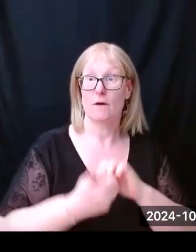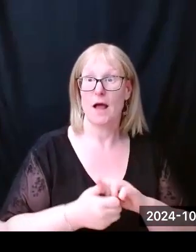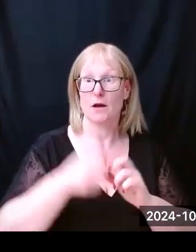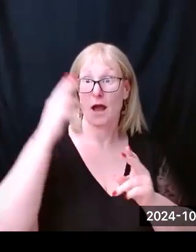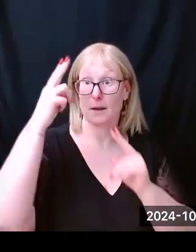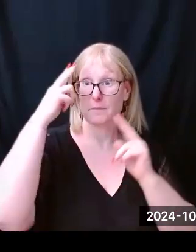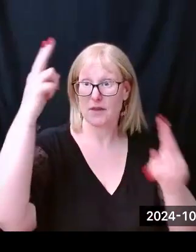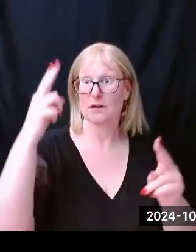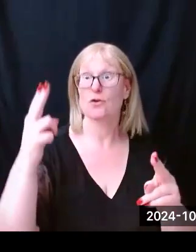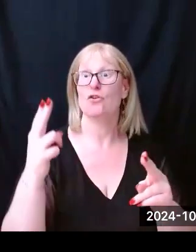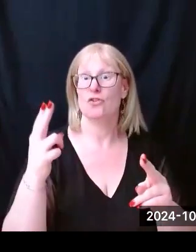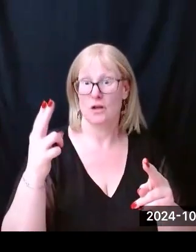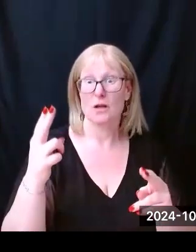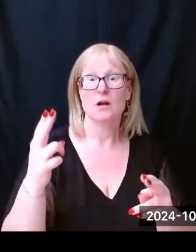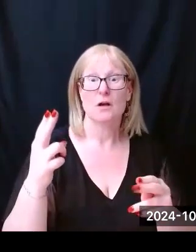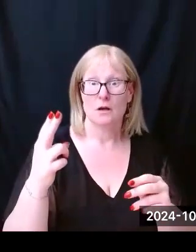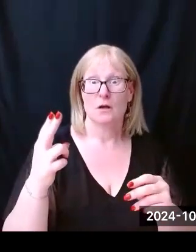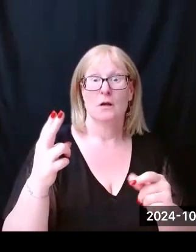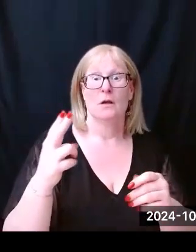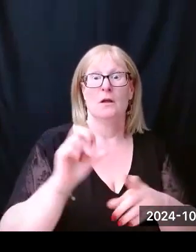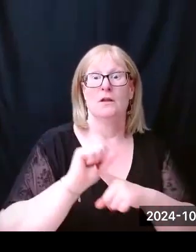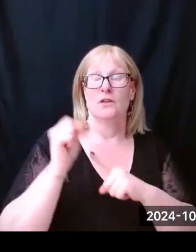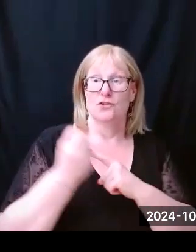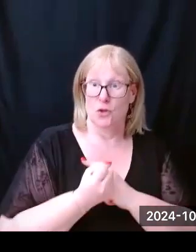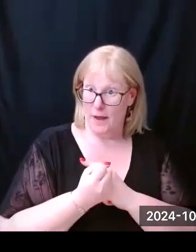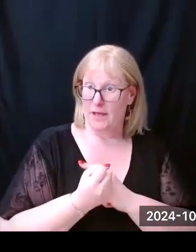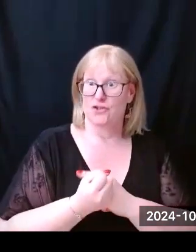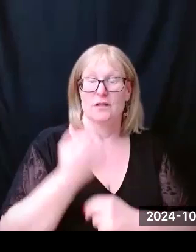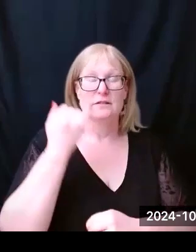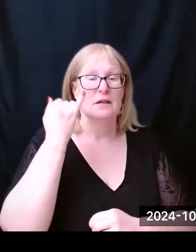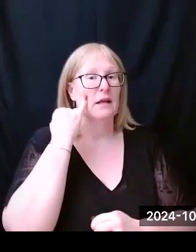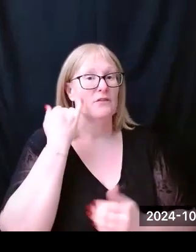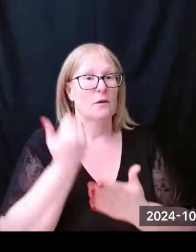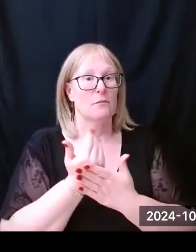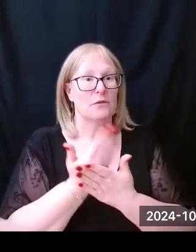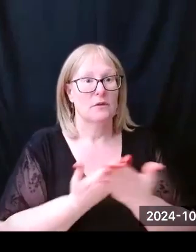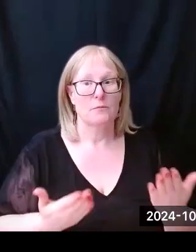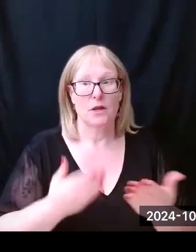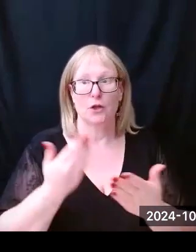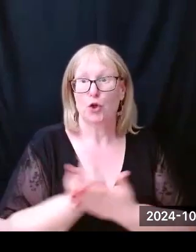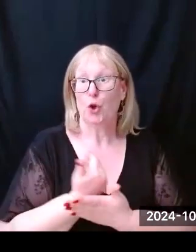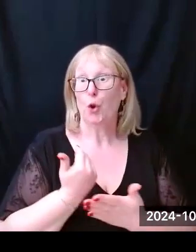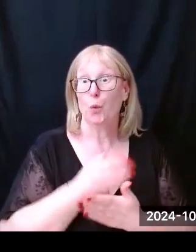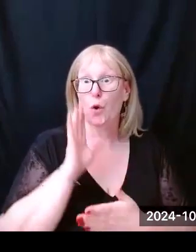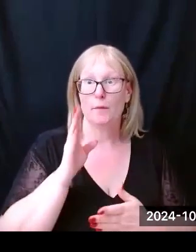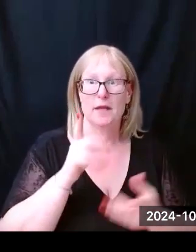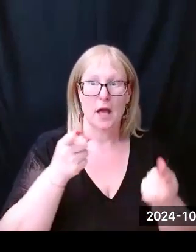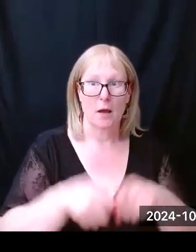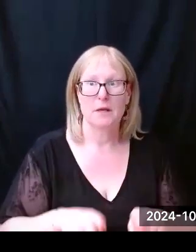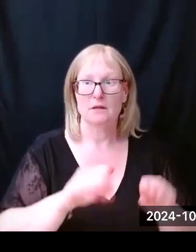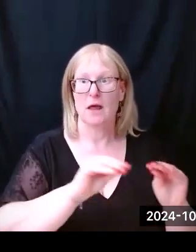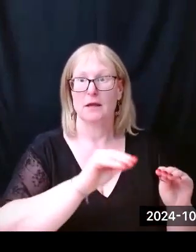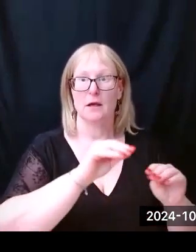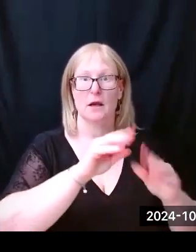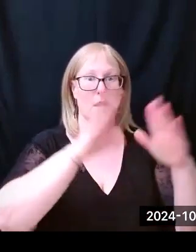So like if something is going to be going on, something new like moving or going on an airplane for the first time, let's roleplay and talk about that.